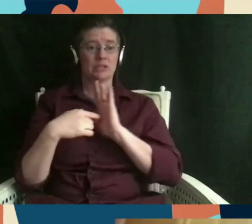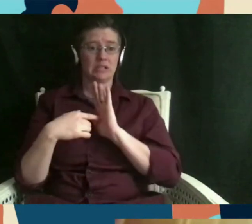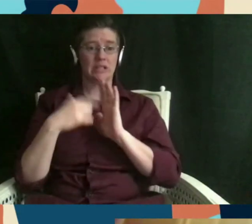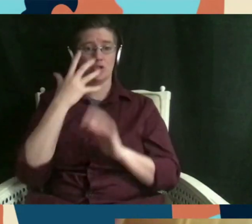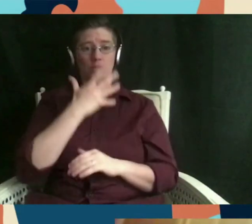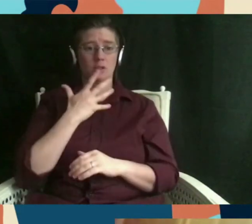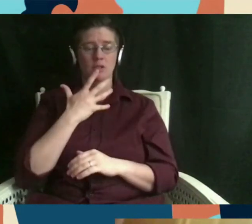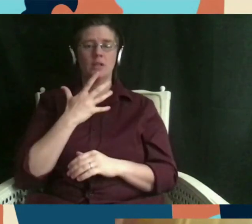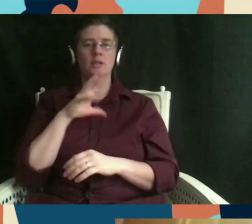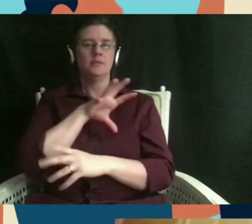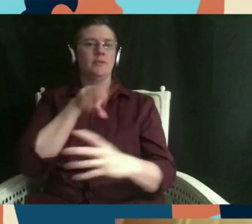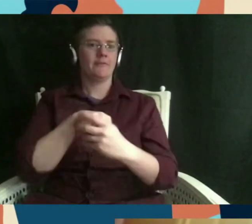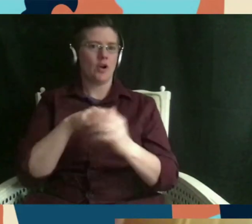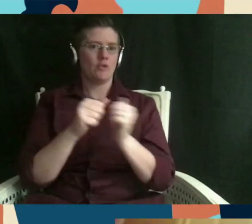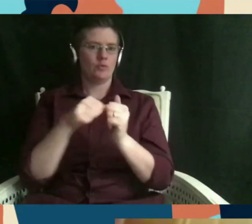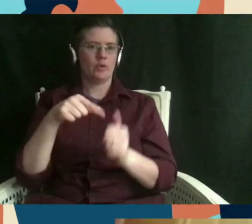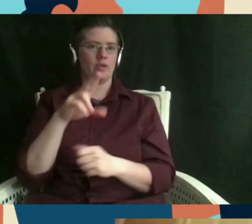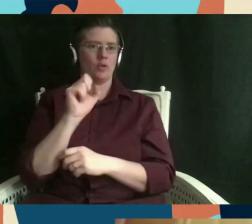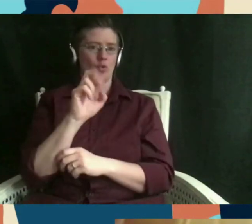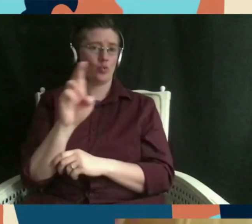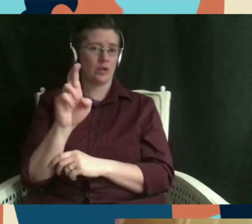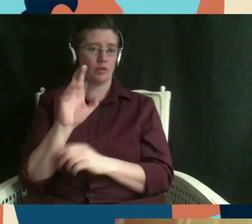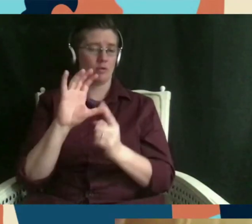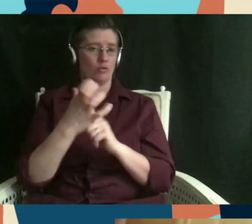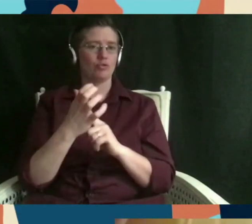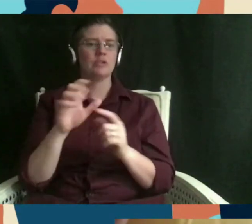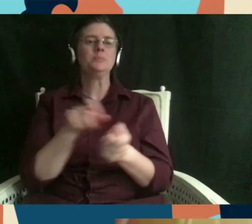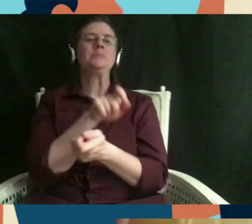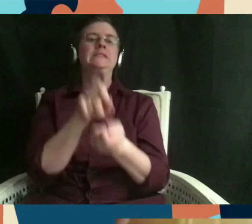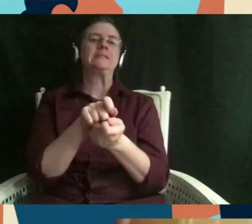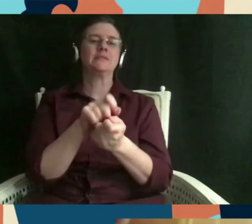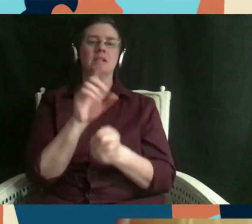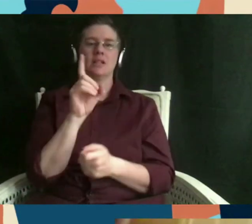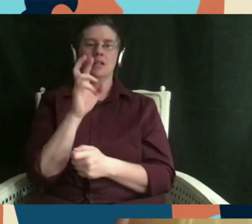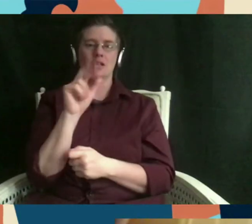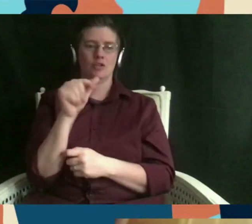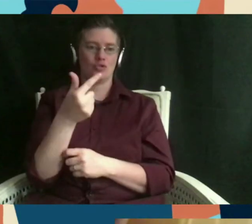especially the drag community i didn't start reclaiming my femininity until i